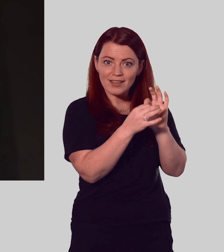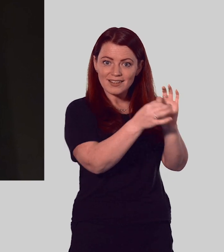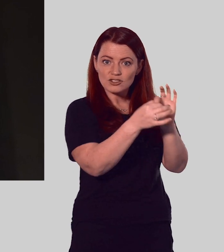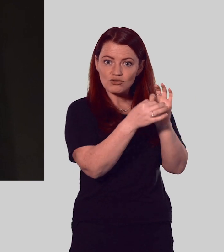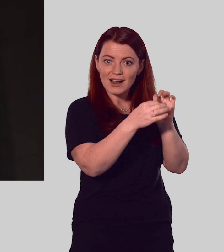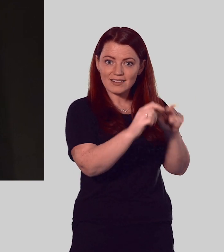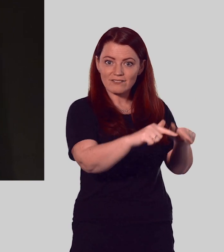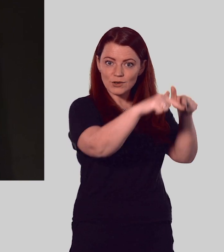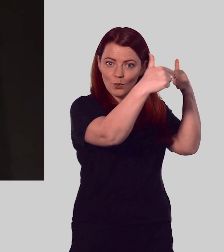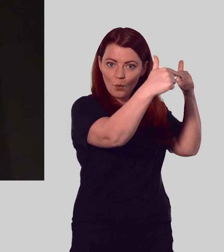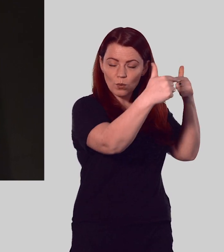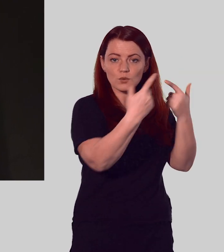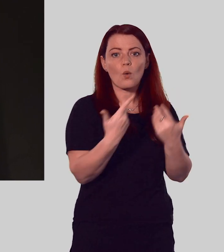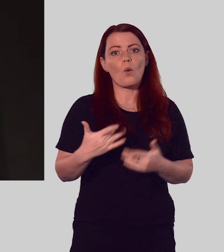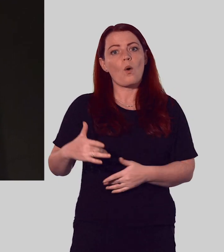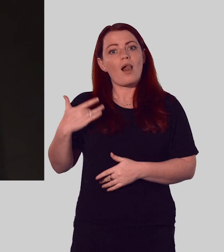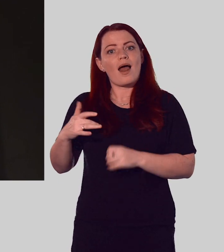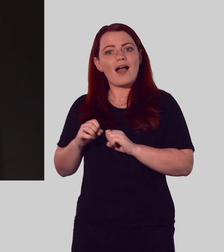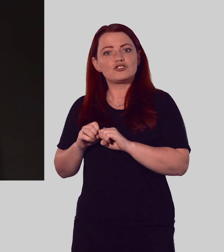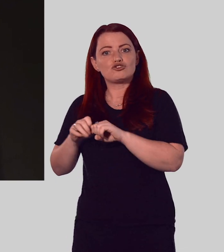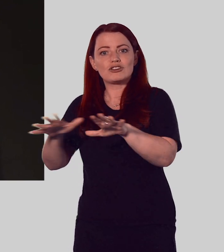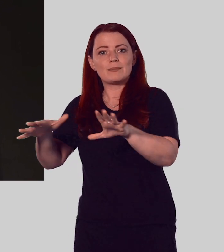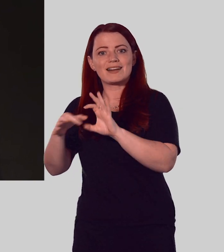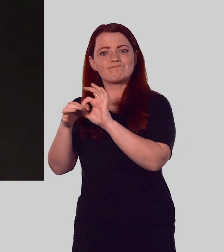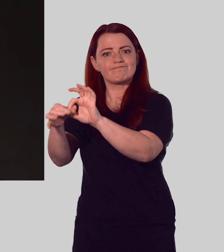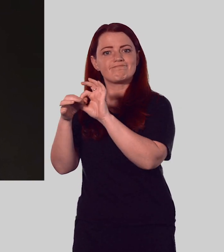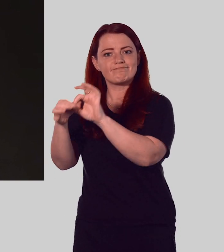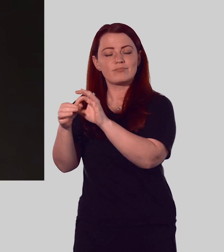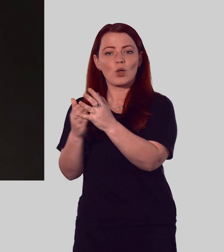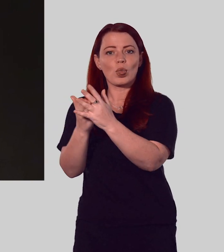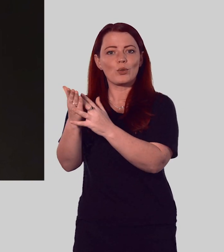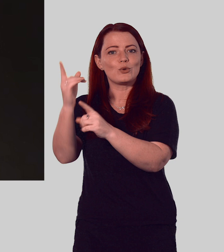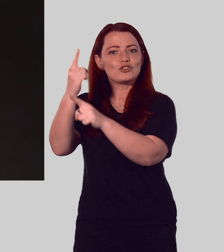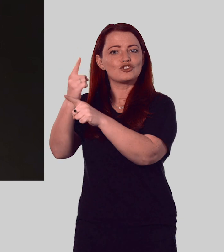or live streaming and interacting via the chat function on YouTube.